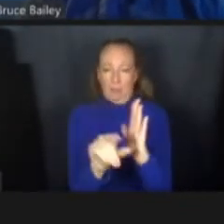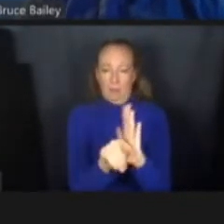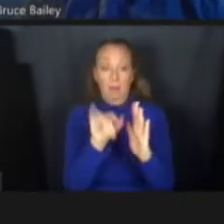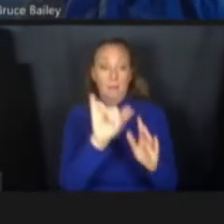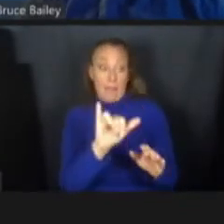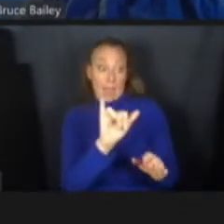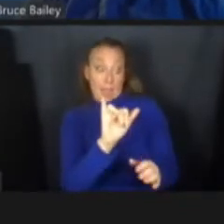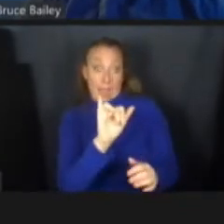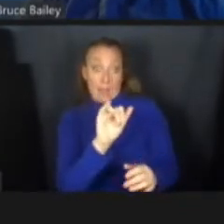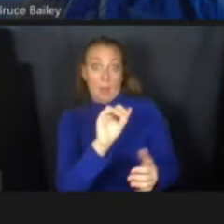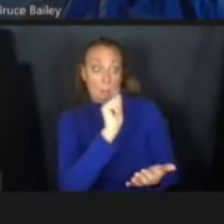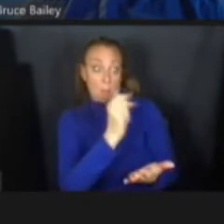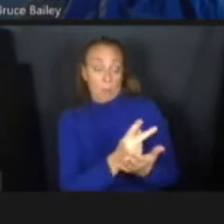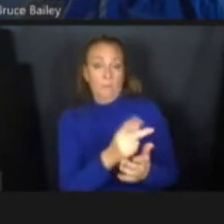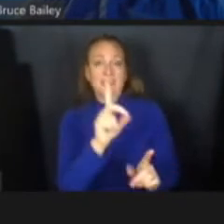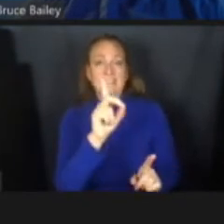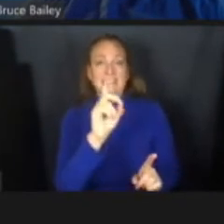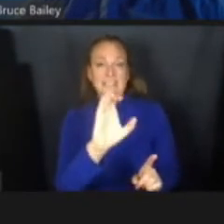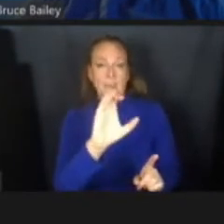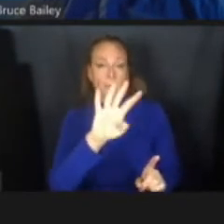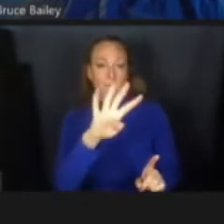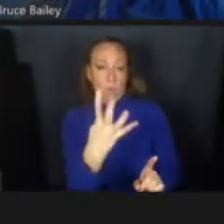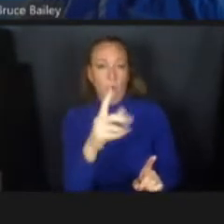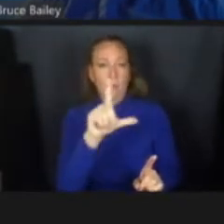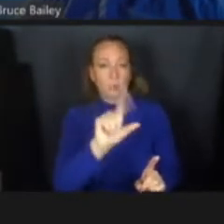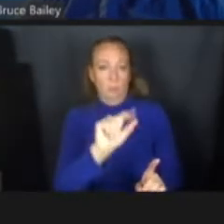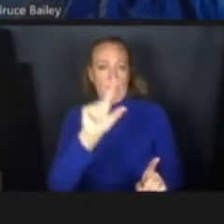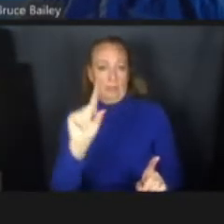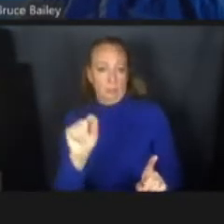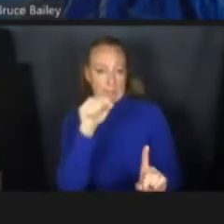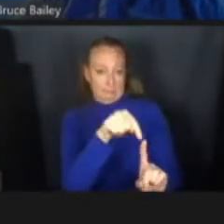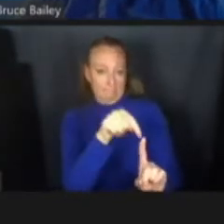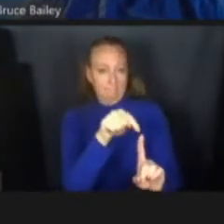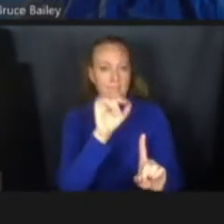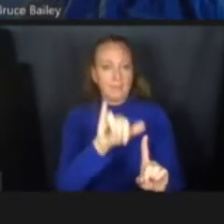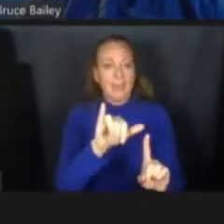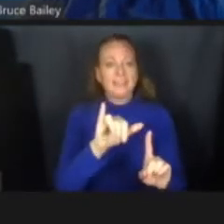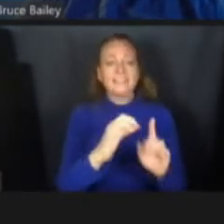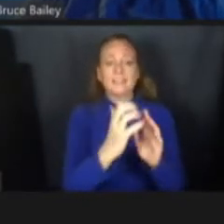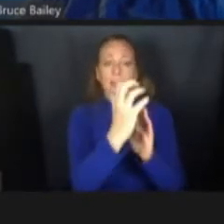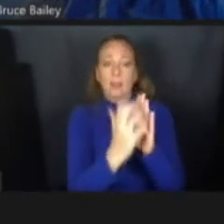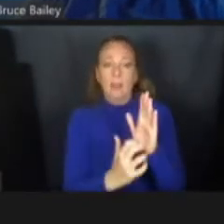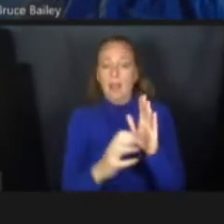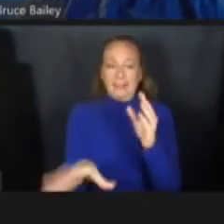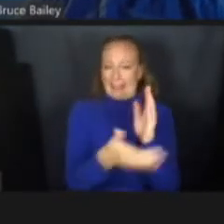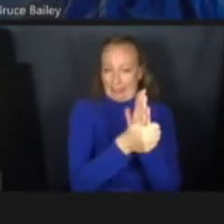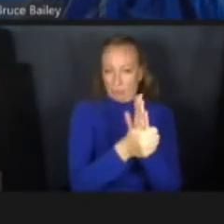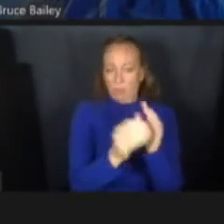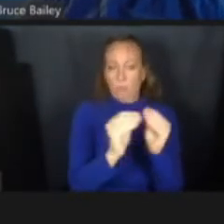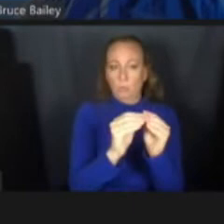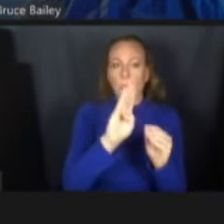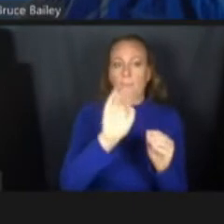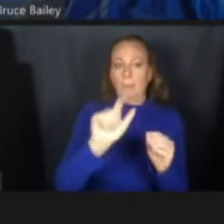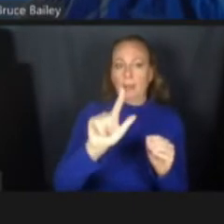December 4th, 2020. It's a text of a bill, S3587-116th Congress,